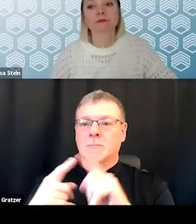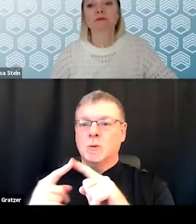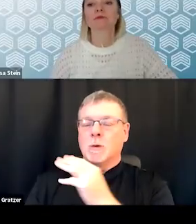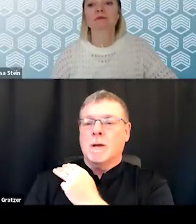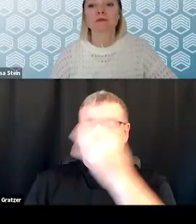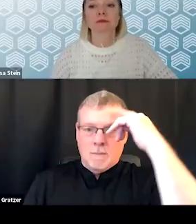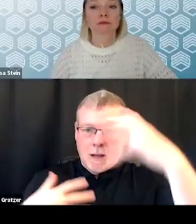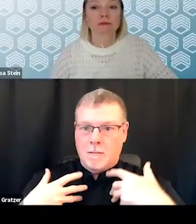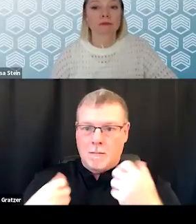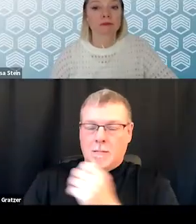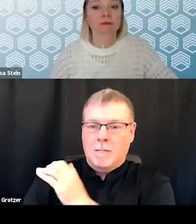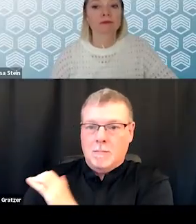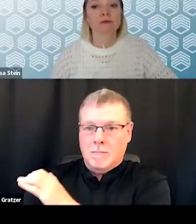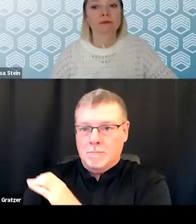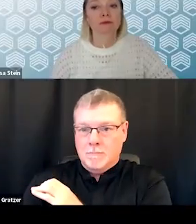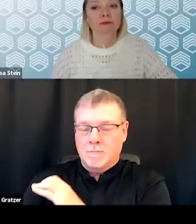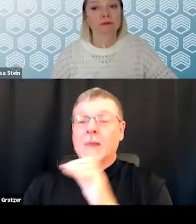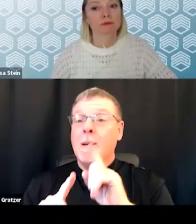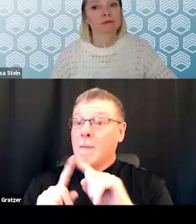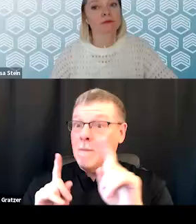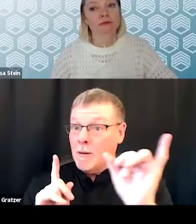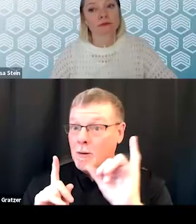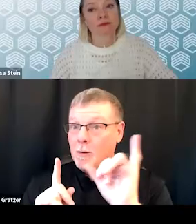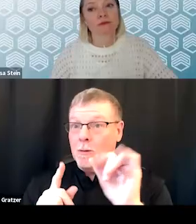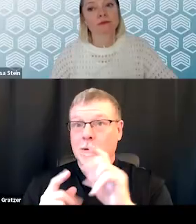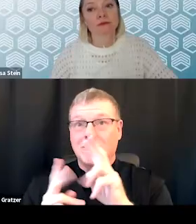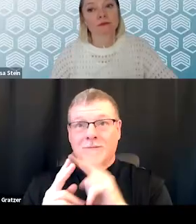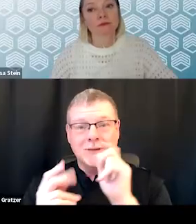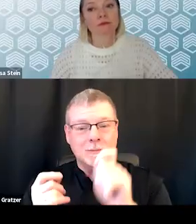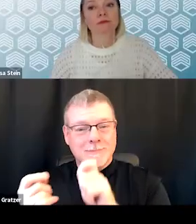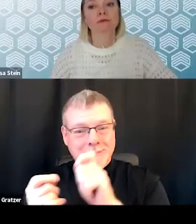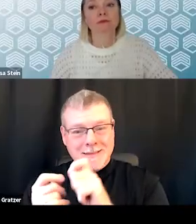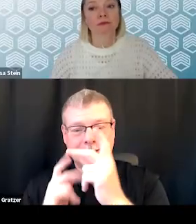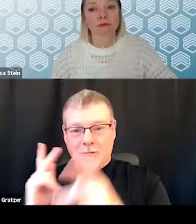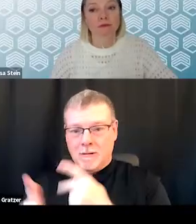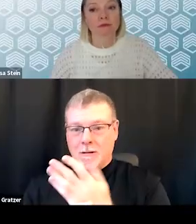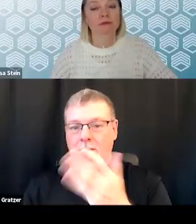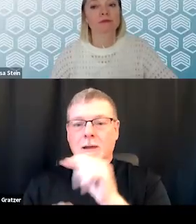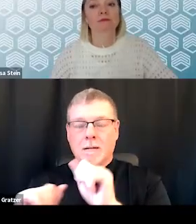but they also have very specific types of things that they're able to respond to.